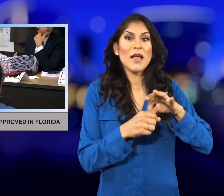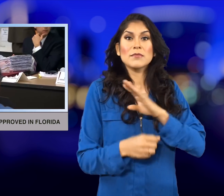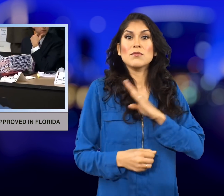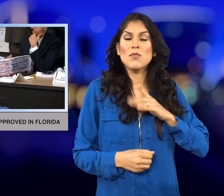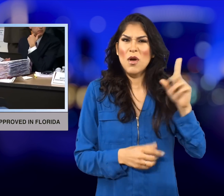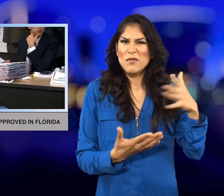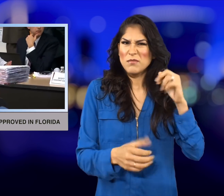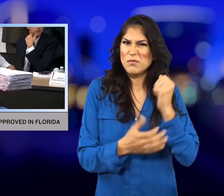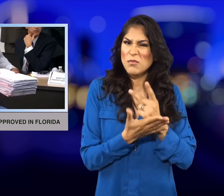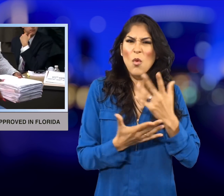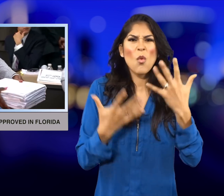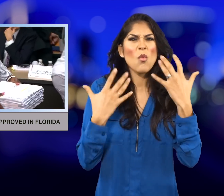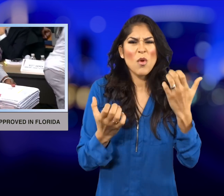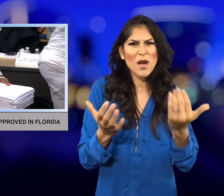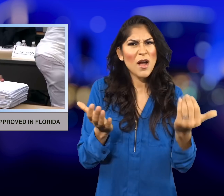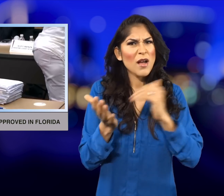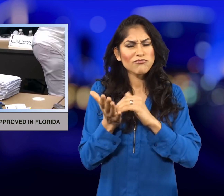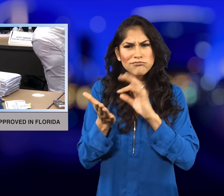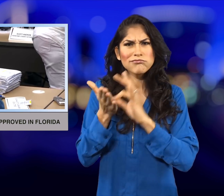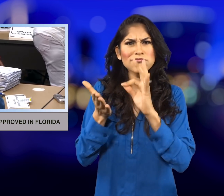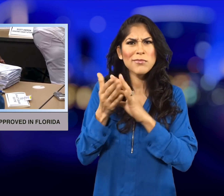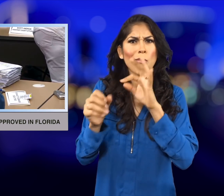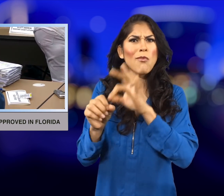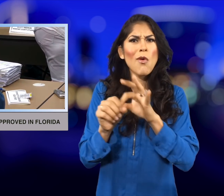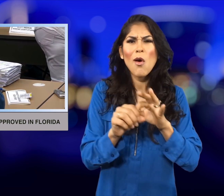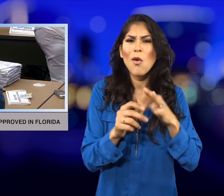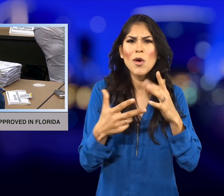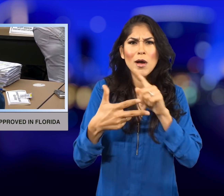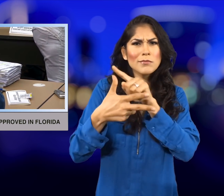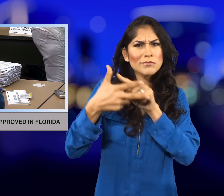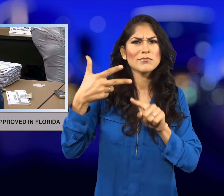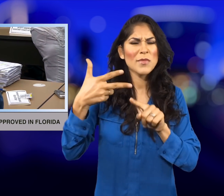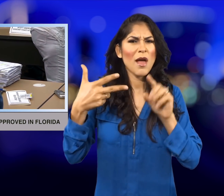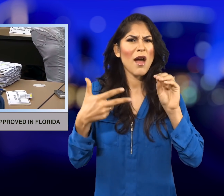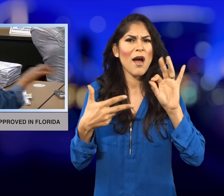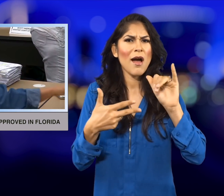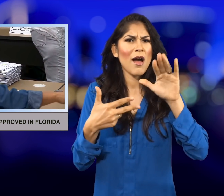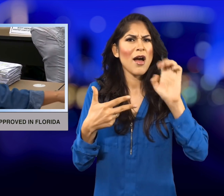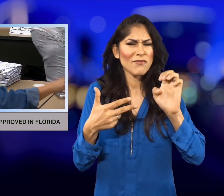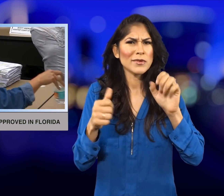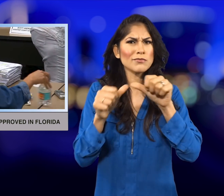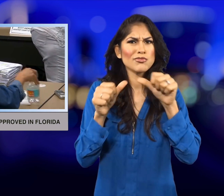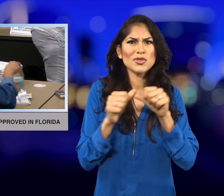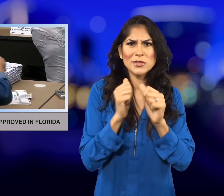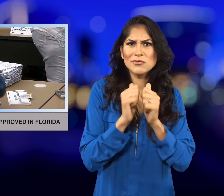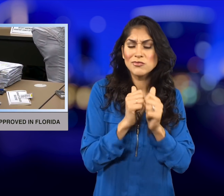to start recounts in three races.